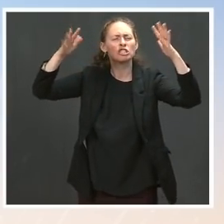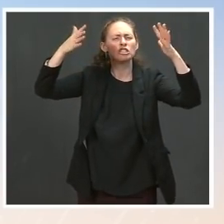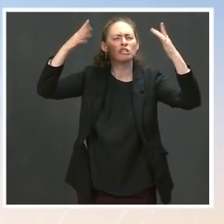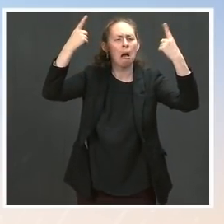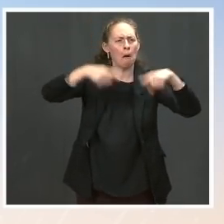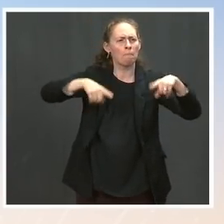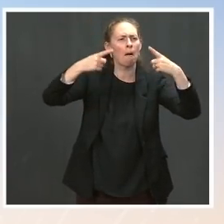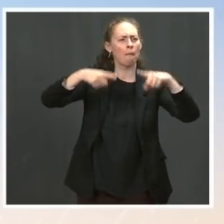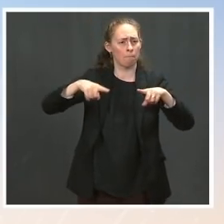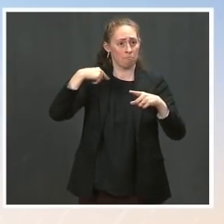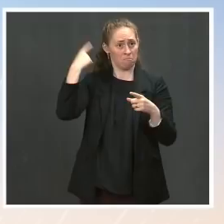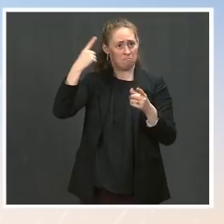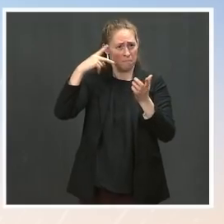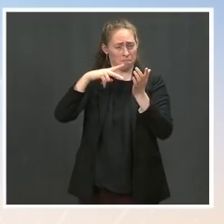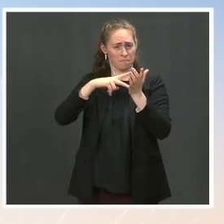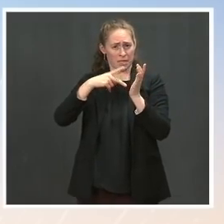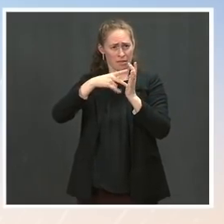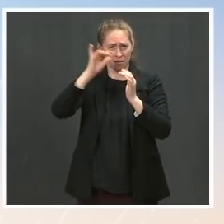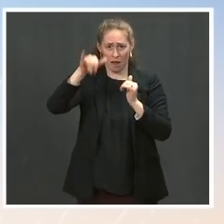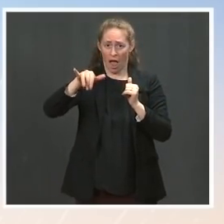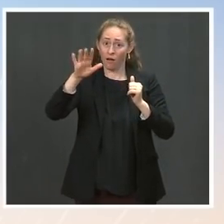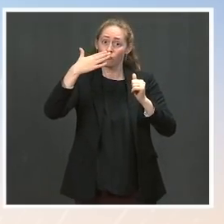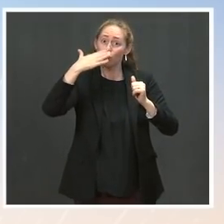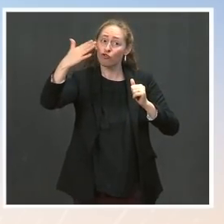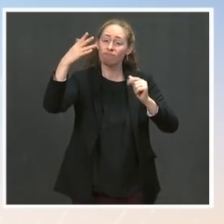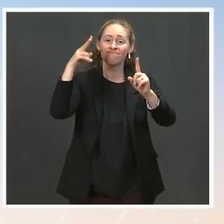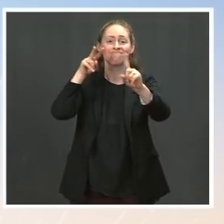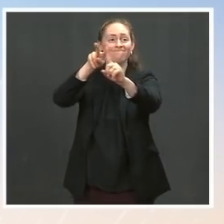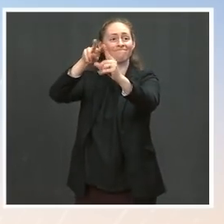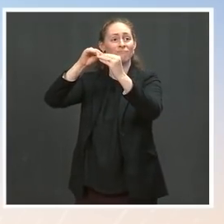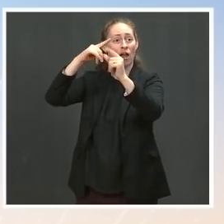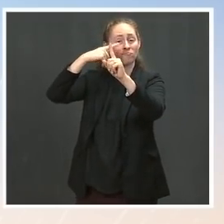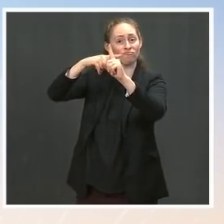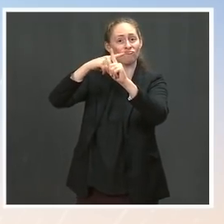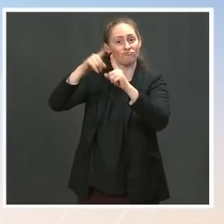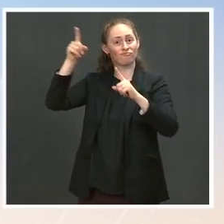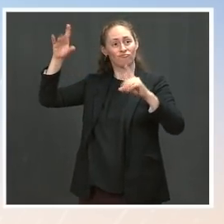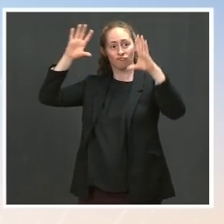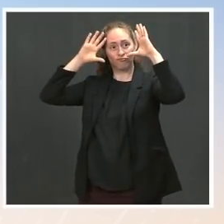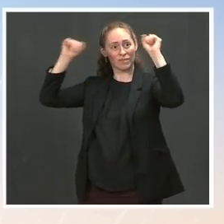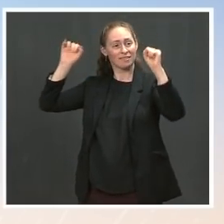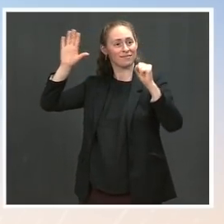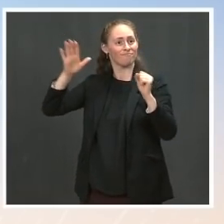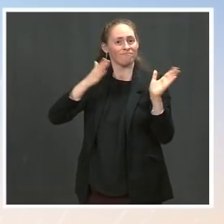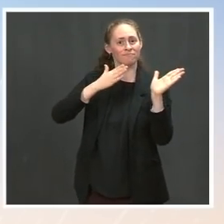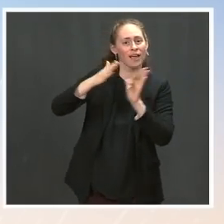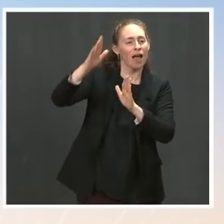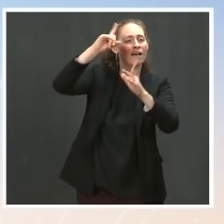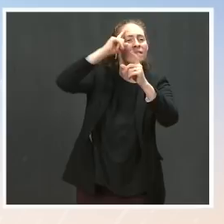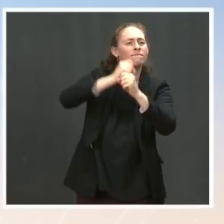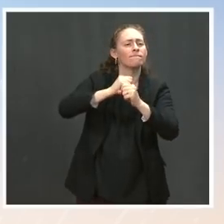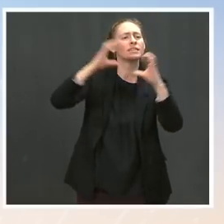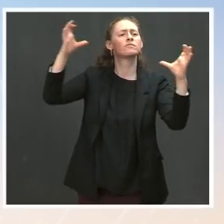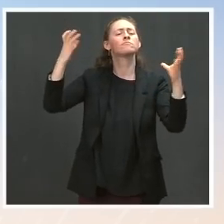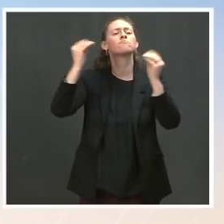changes the President's priorities and the plan at all, and offers more wiggle room for negotiation in certain areas.